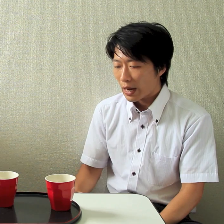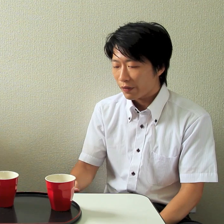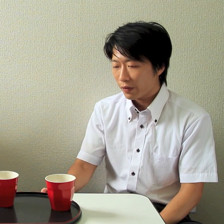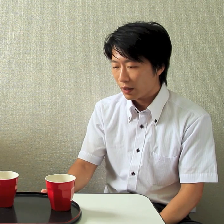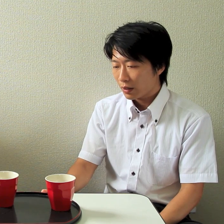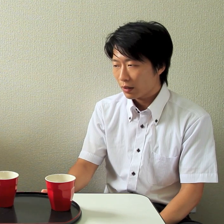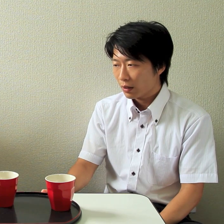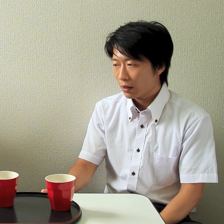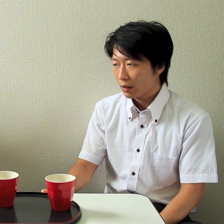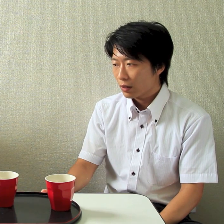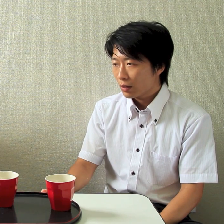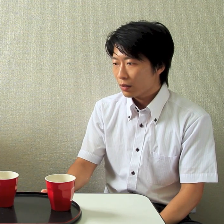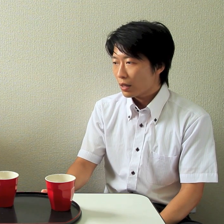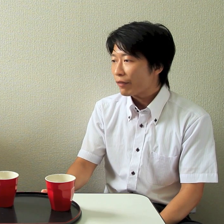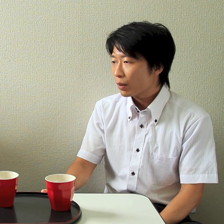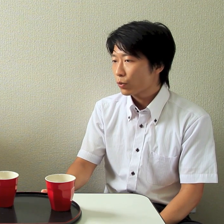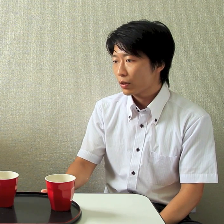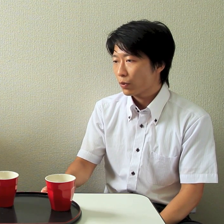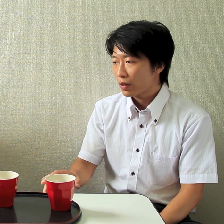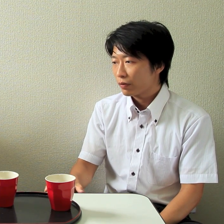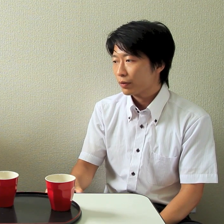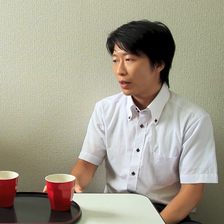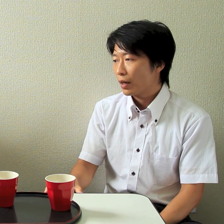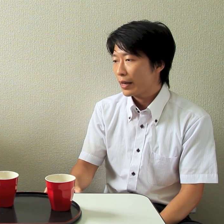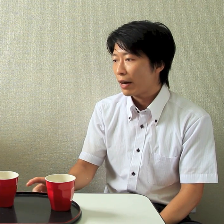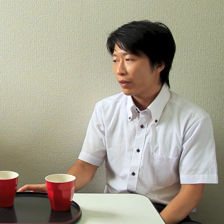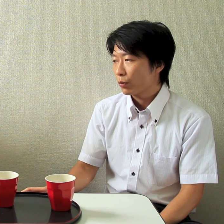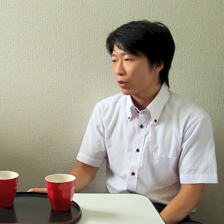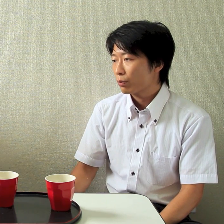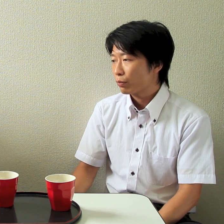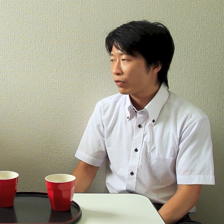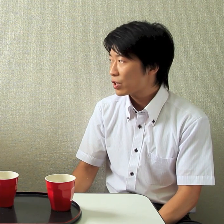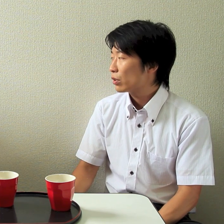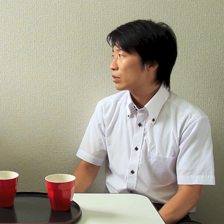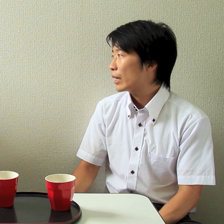No not all of them. Half were Deaf and half were professional Sign Language Interpreters.